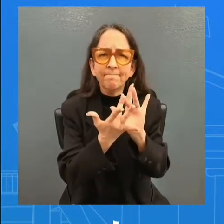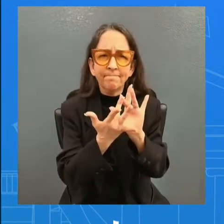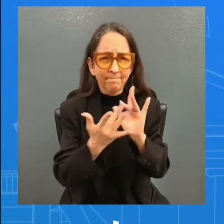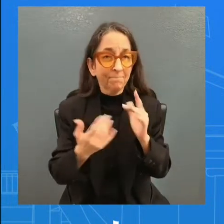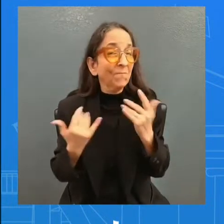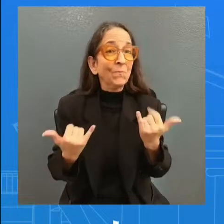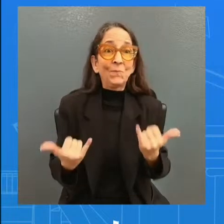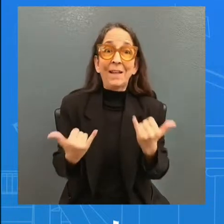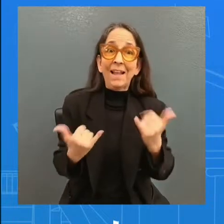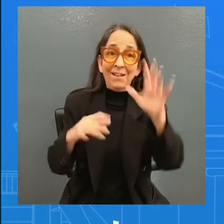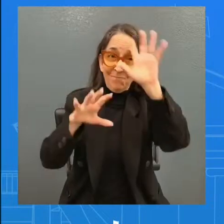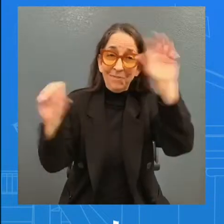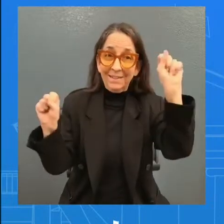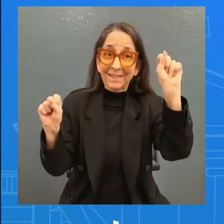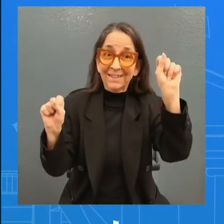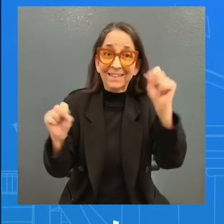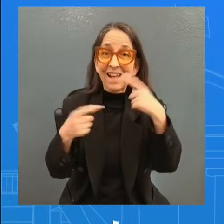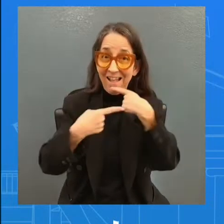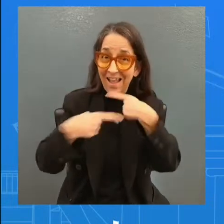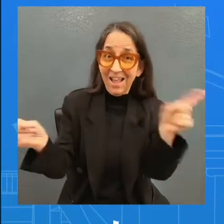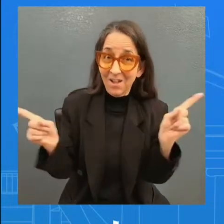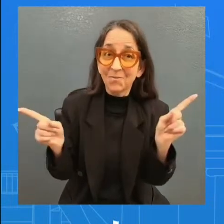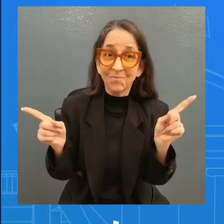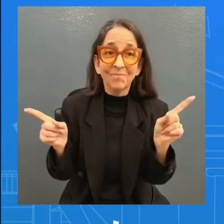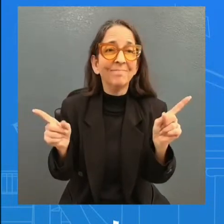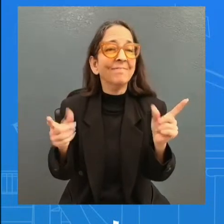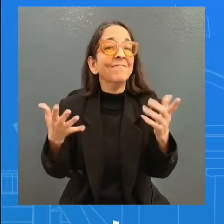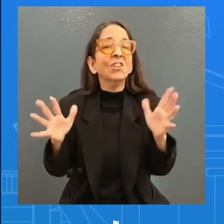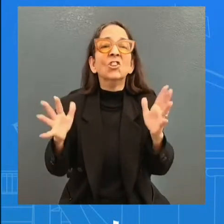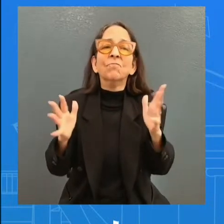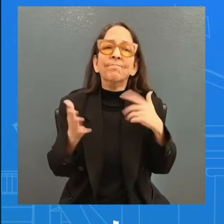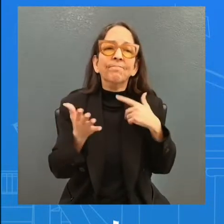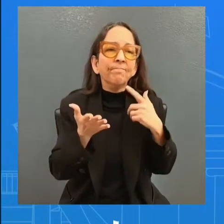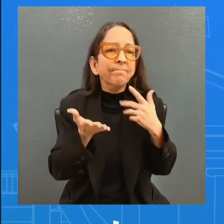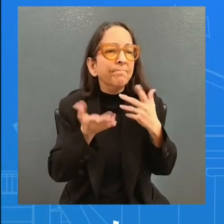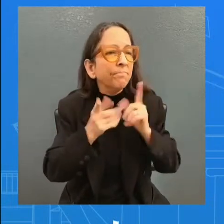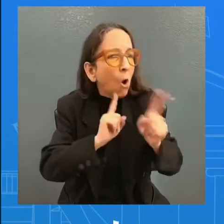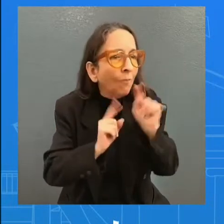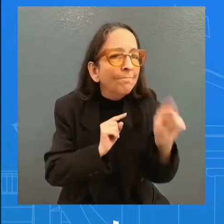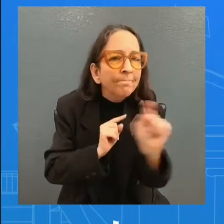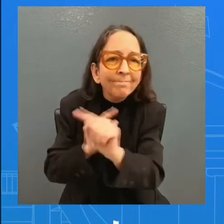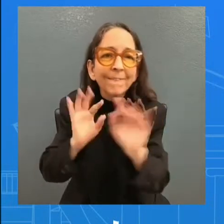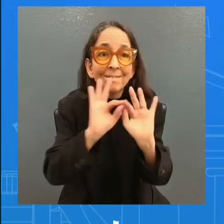he has spoken with the families of the victims. As he made clear,